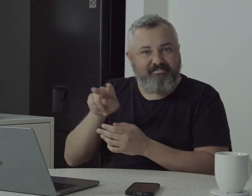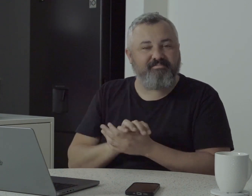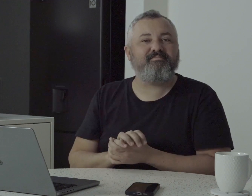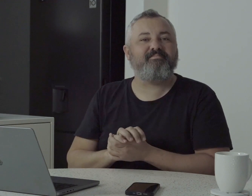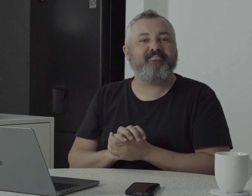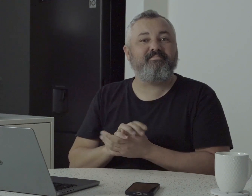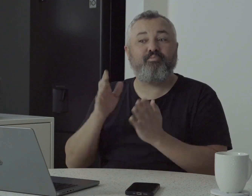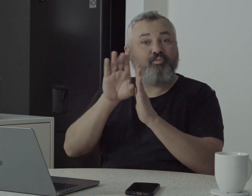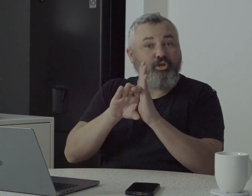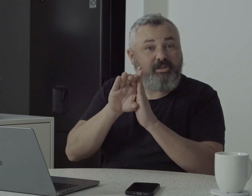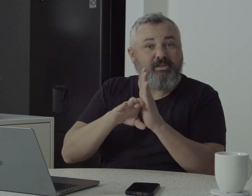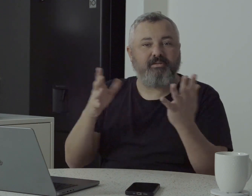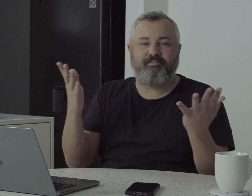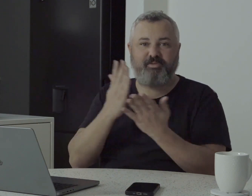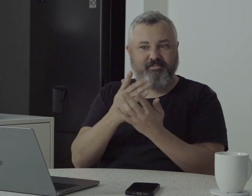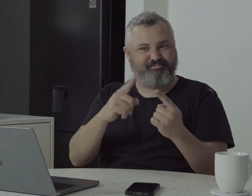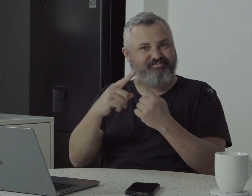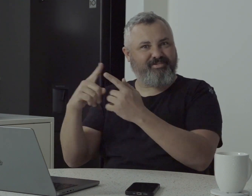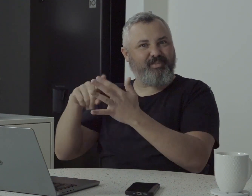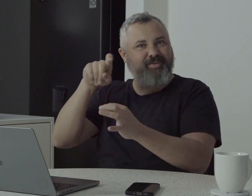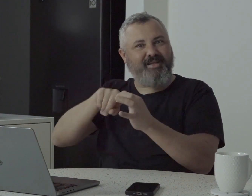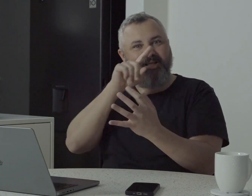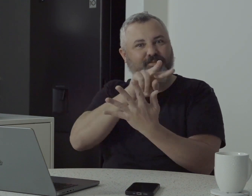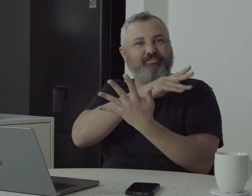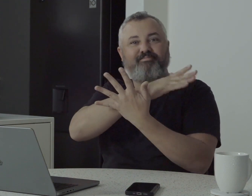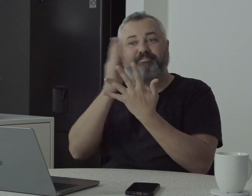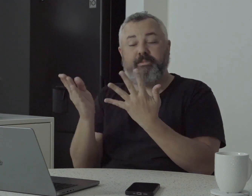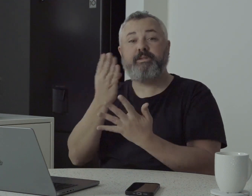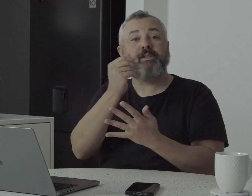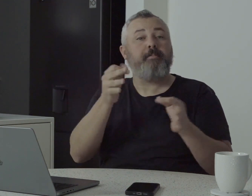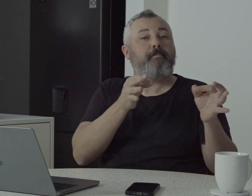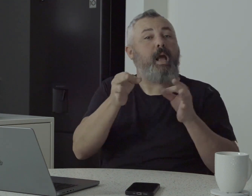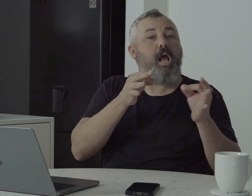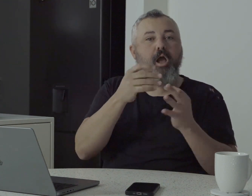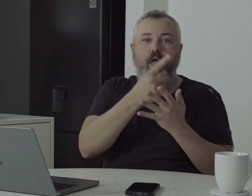to your TV that allows streaming services to be displayed and many computer devices too.